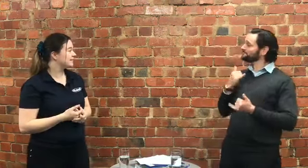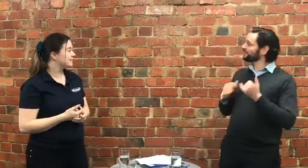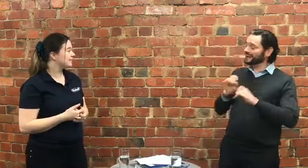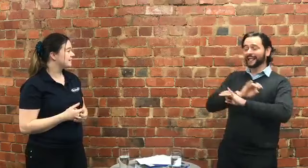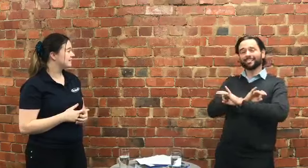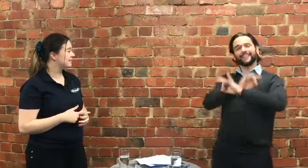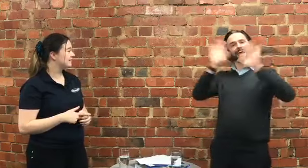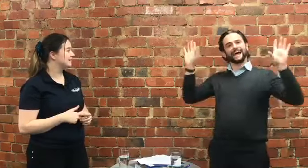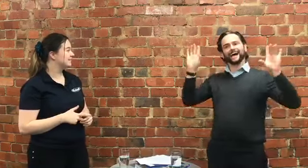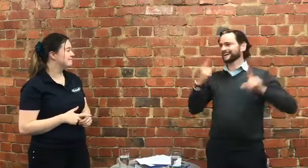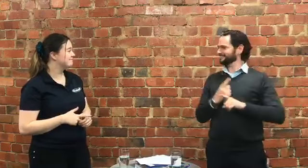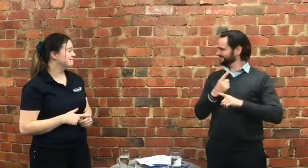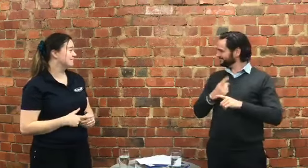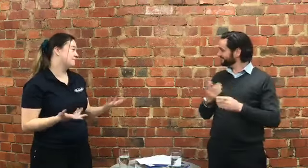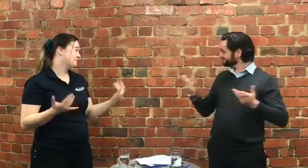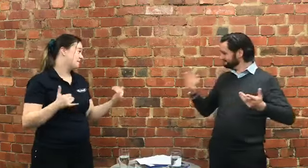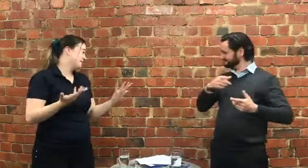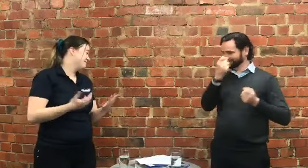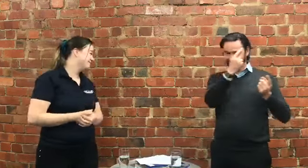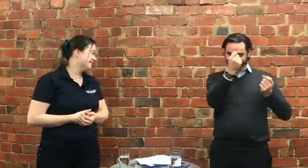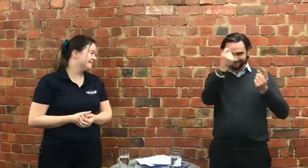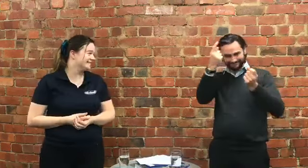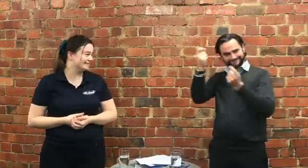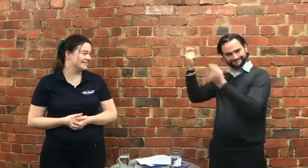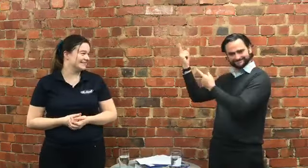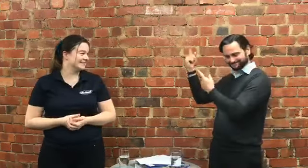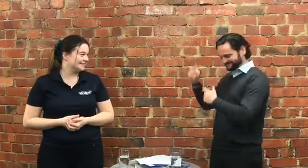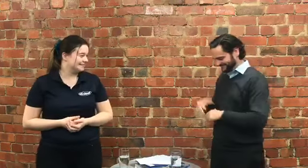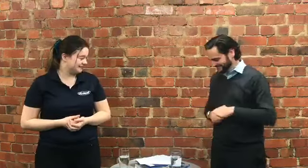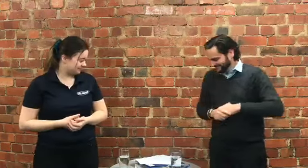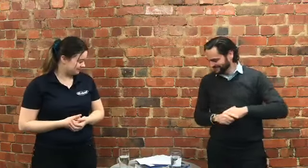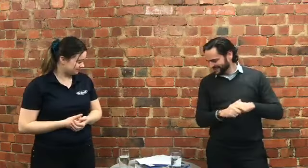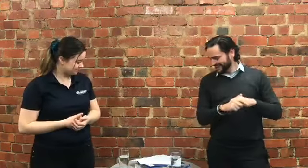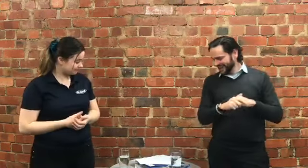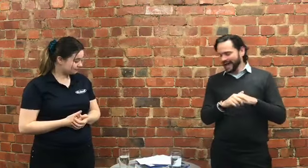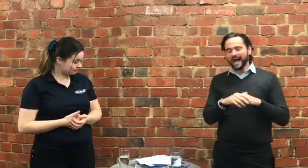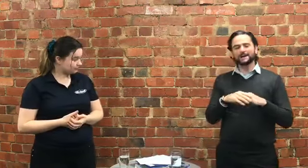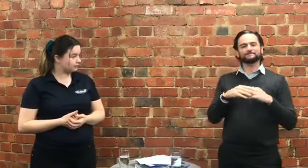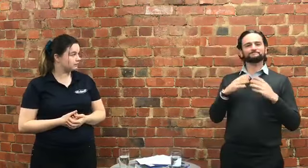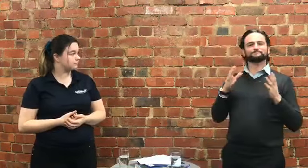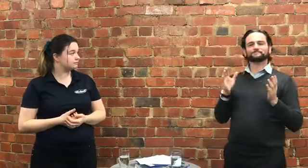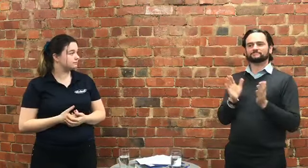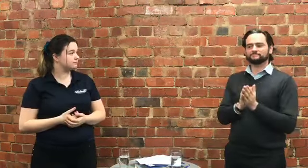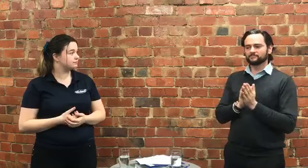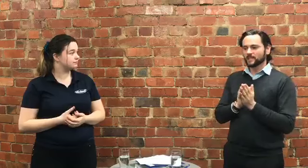Not so far, okay. That means we've been very clear in our discussion and people are understanding things.